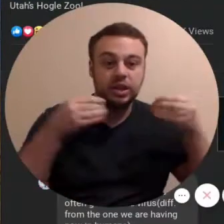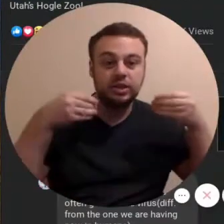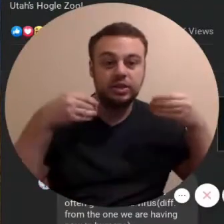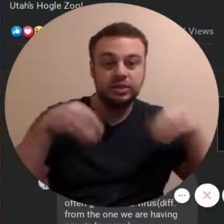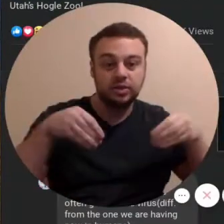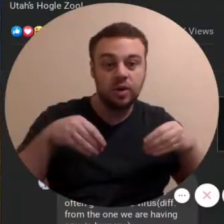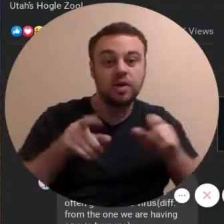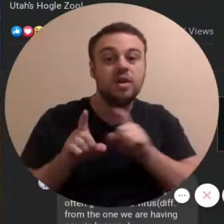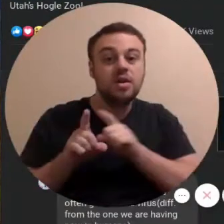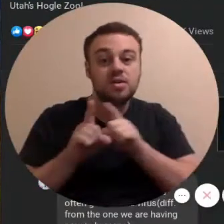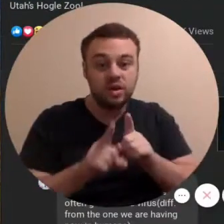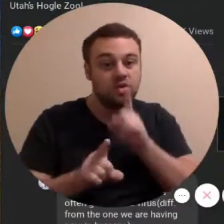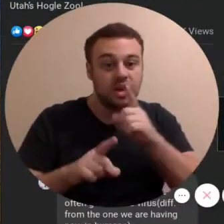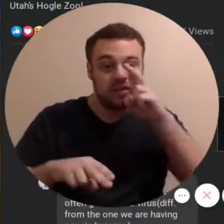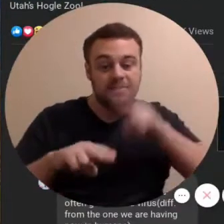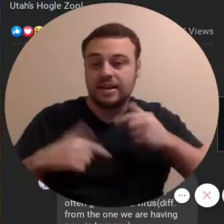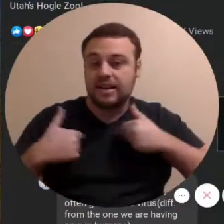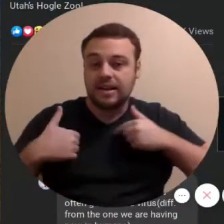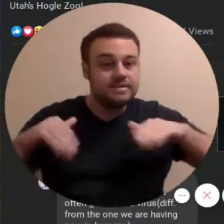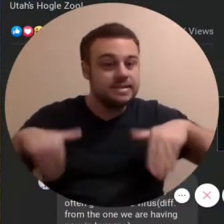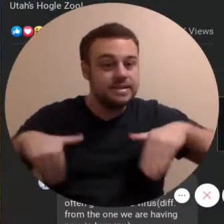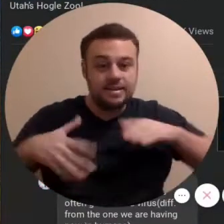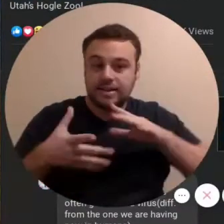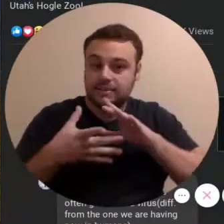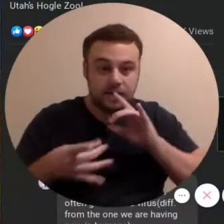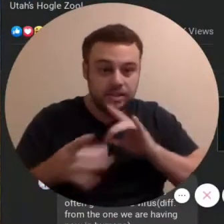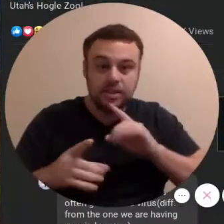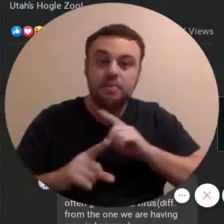couple of days. And that is that on our education site, on our website, we have a